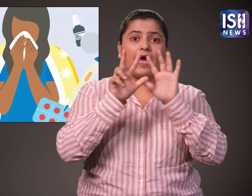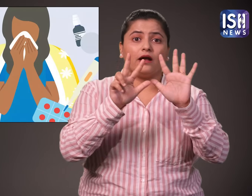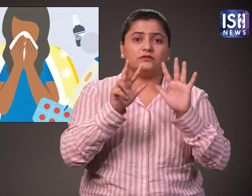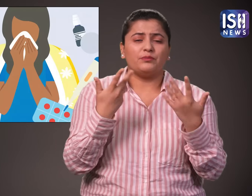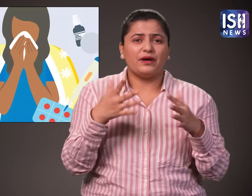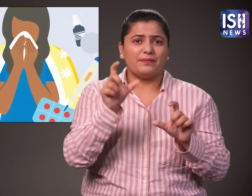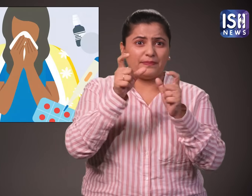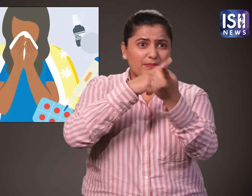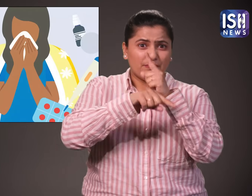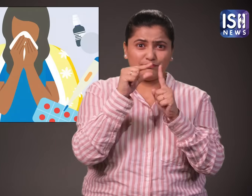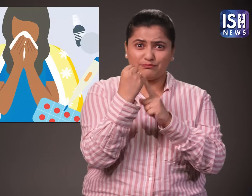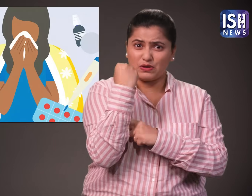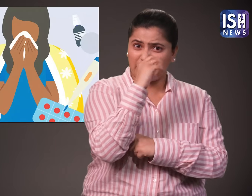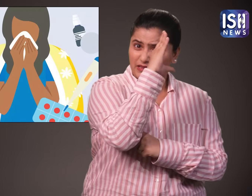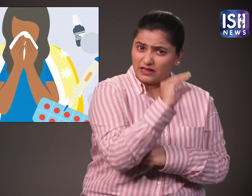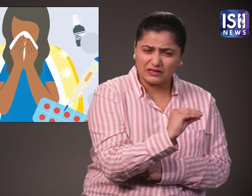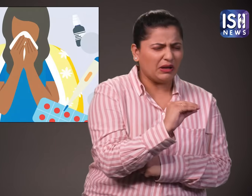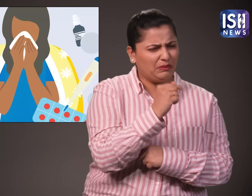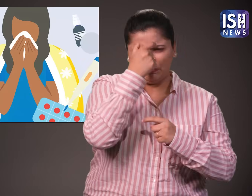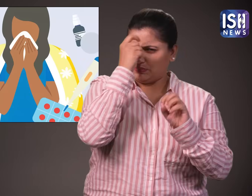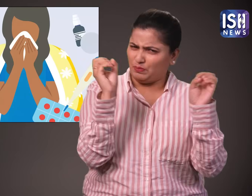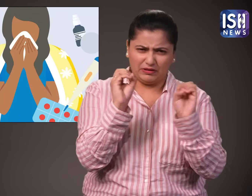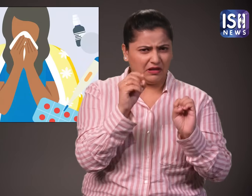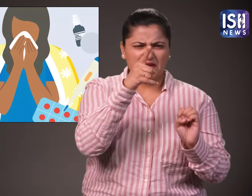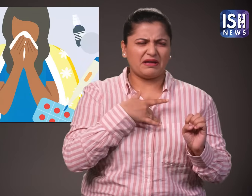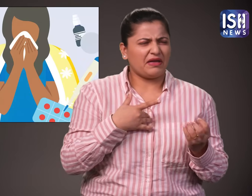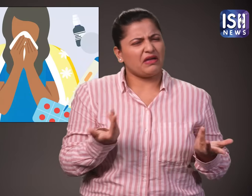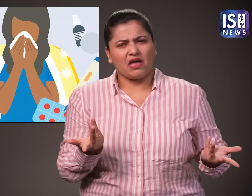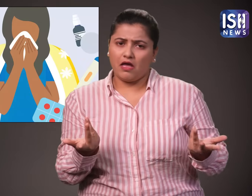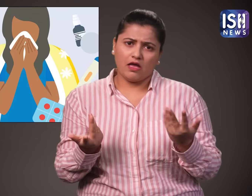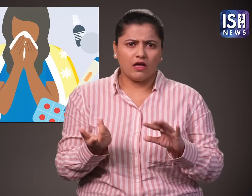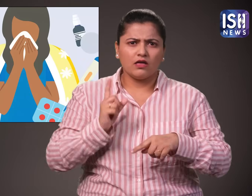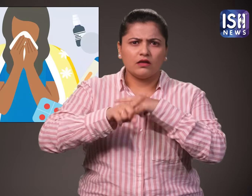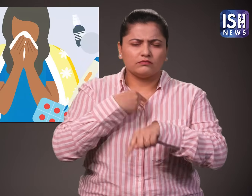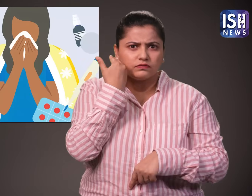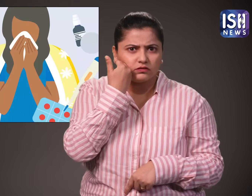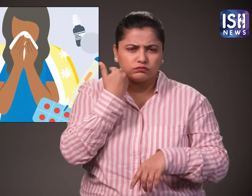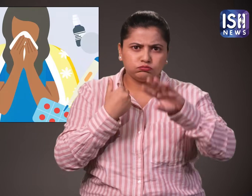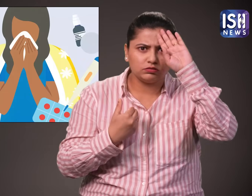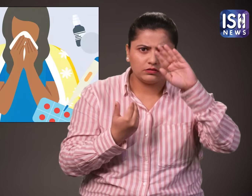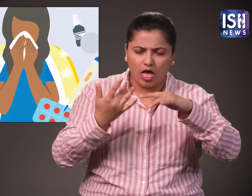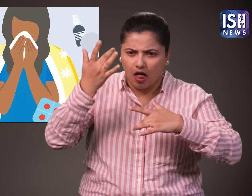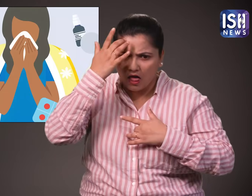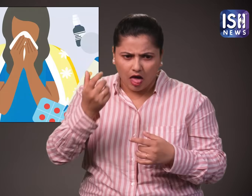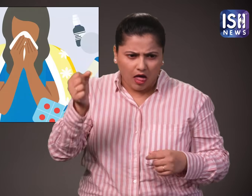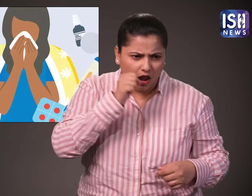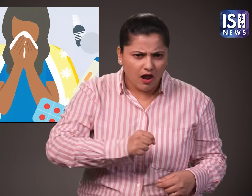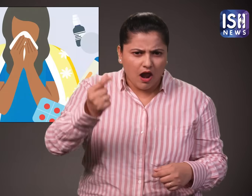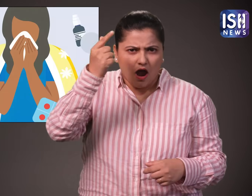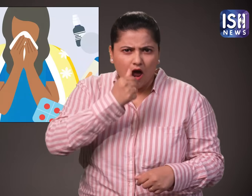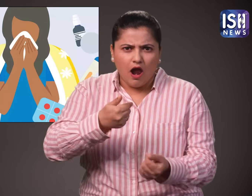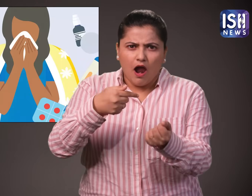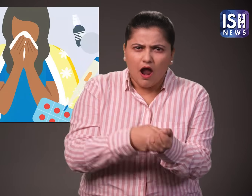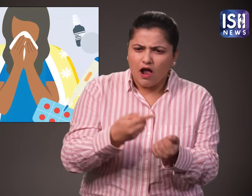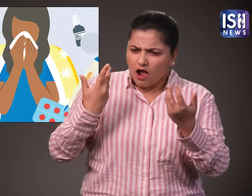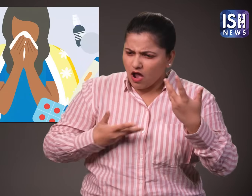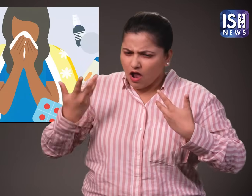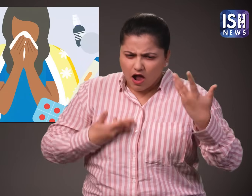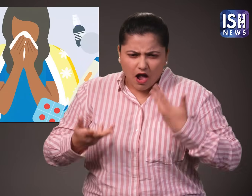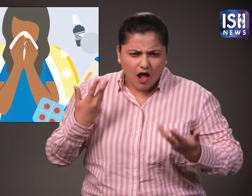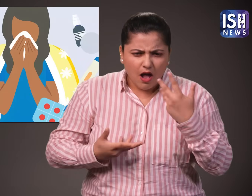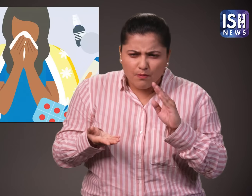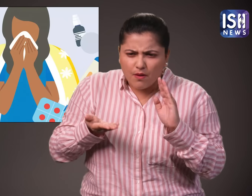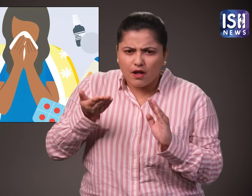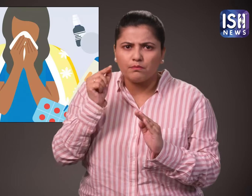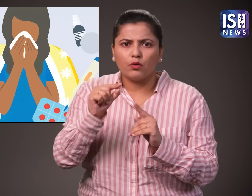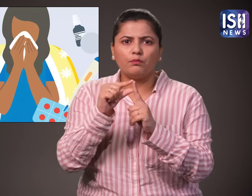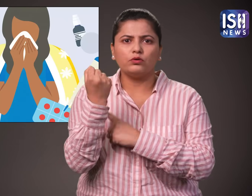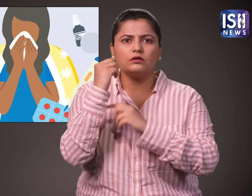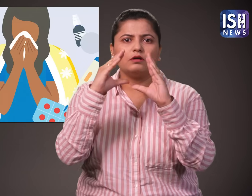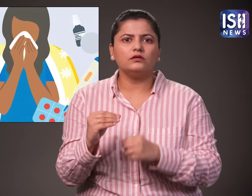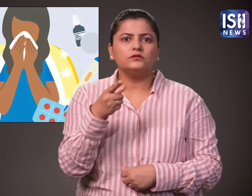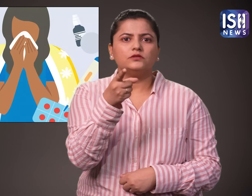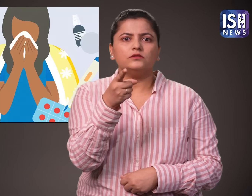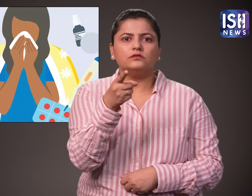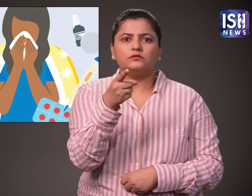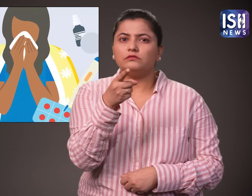8. Neglecting protein intake can weaken your immune system, making you more susceptible to illnesses like coughs, colds, and other infections.